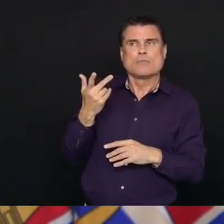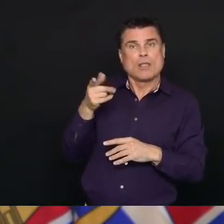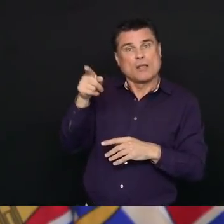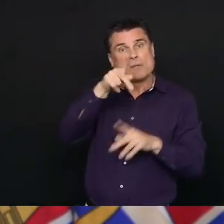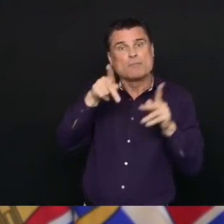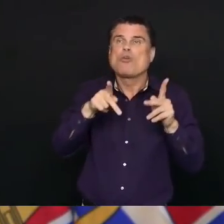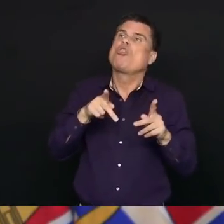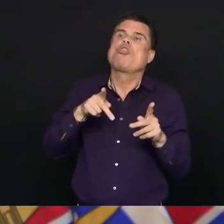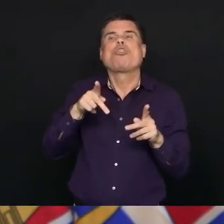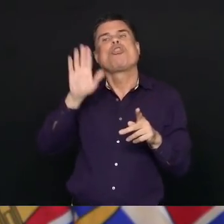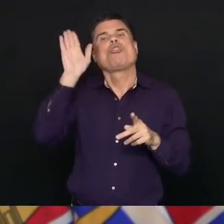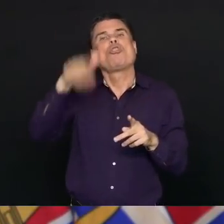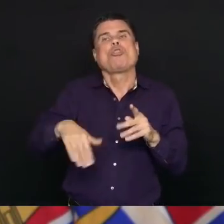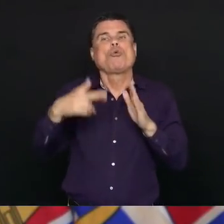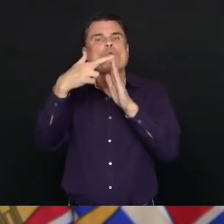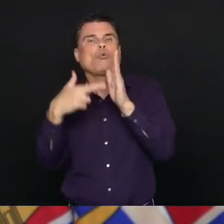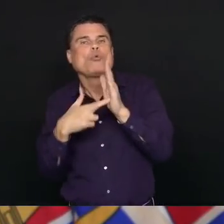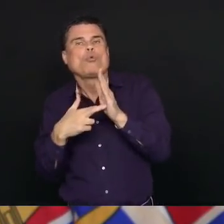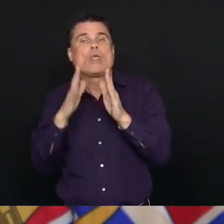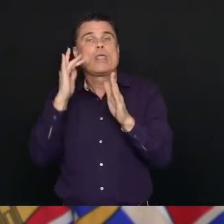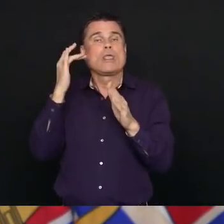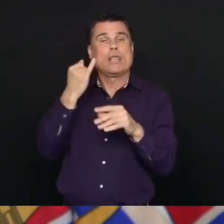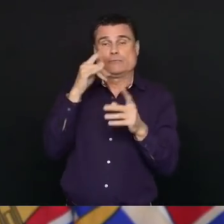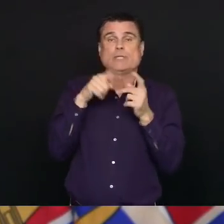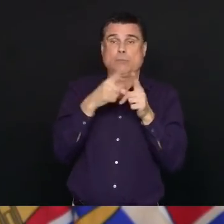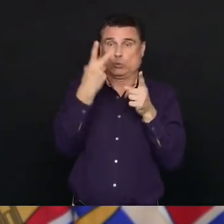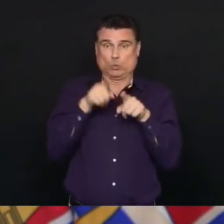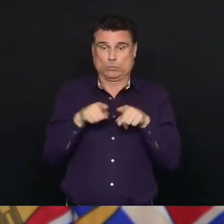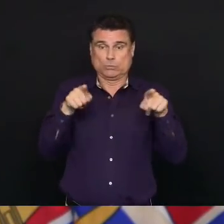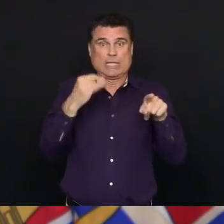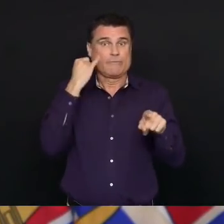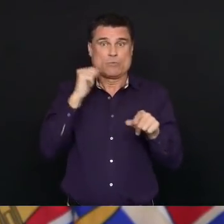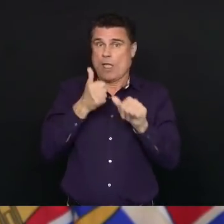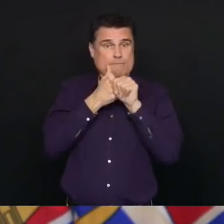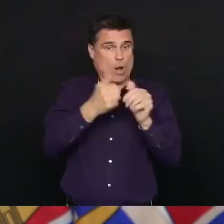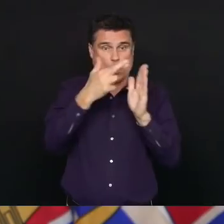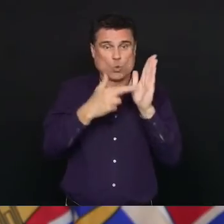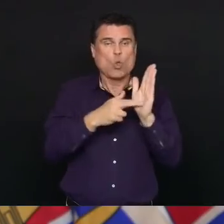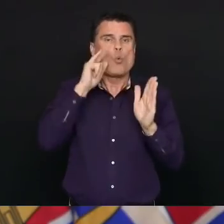slack our guard. Can you explain why that does not seem or strike you